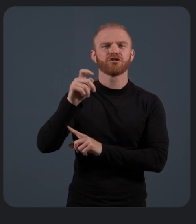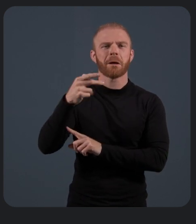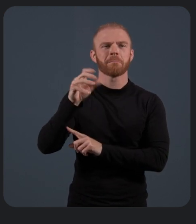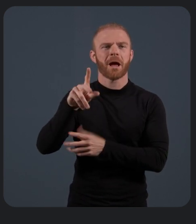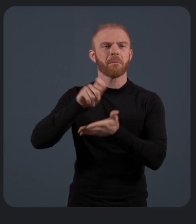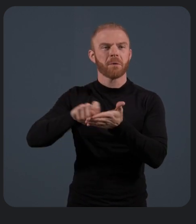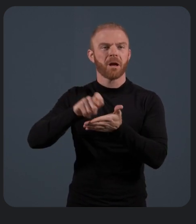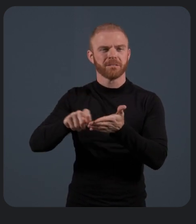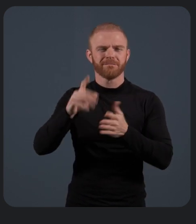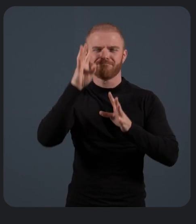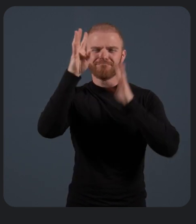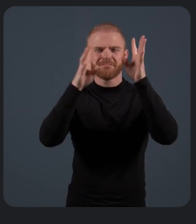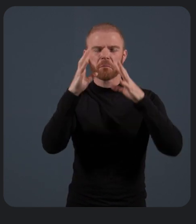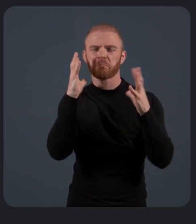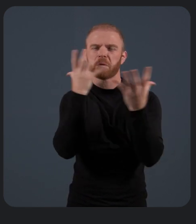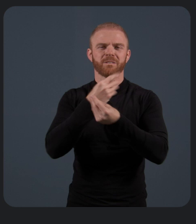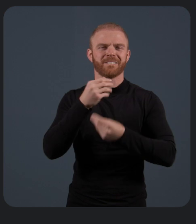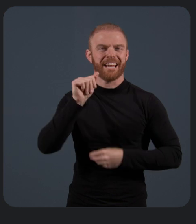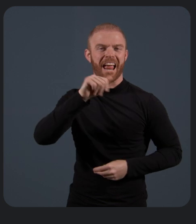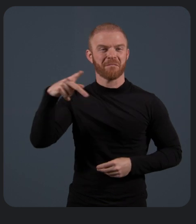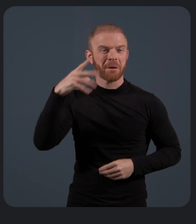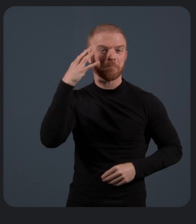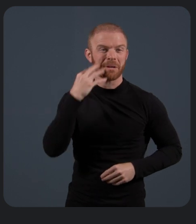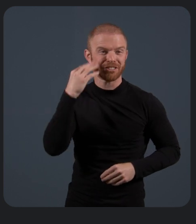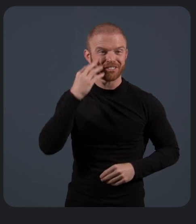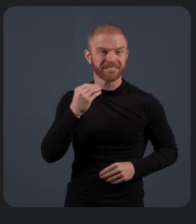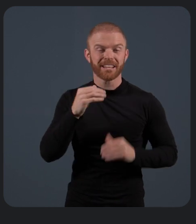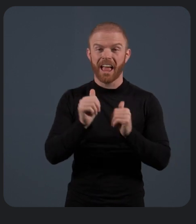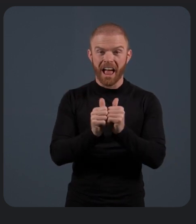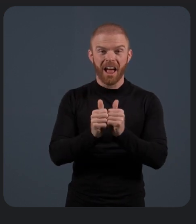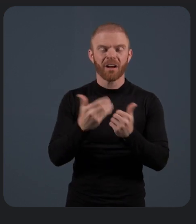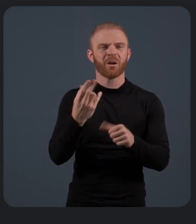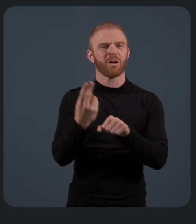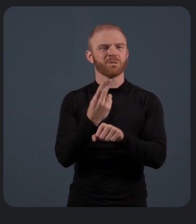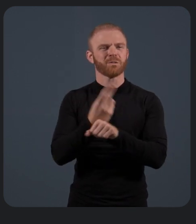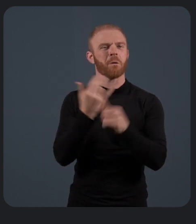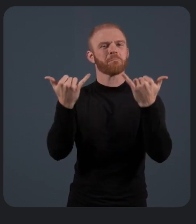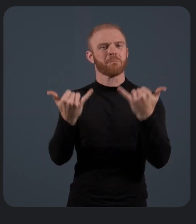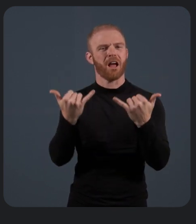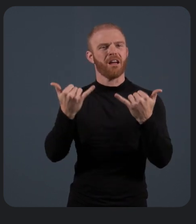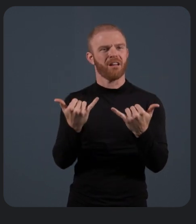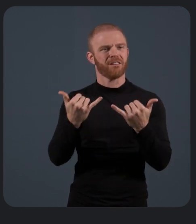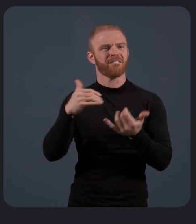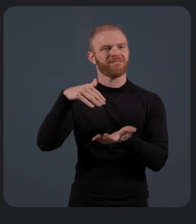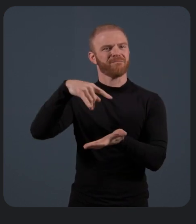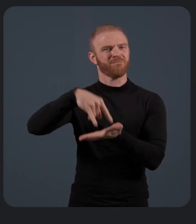to create beautiful app experiences. By using modern Android development,